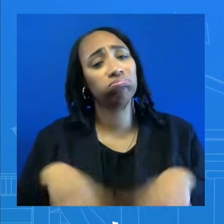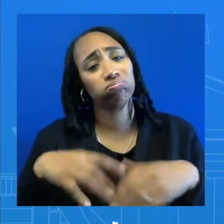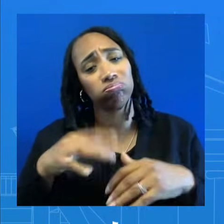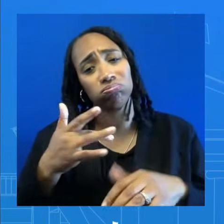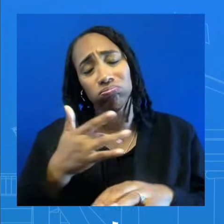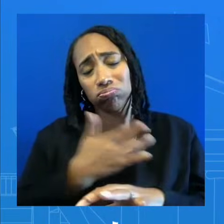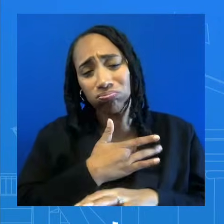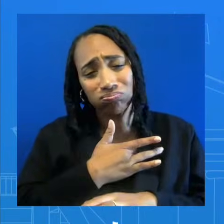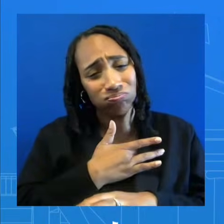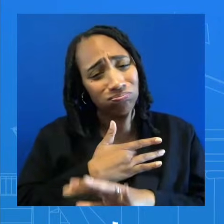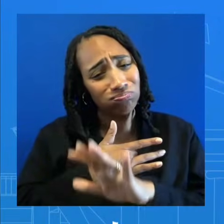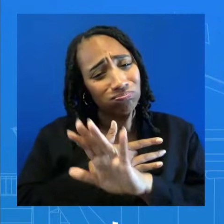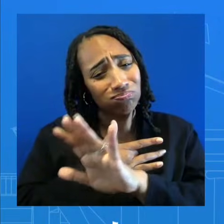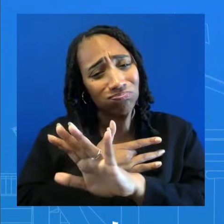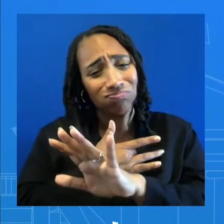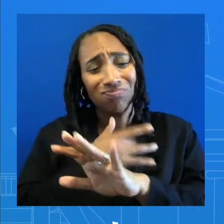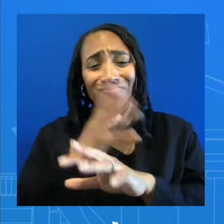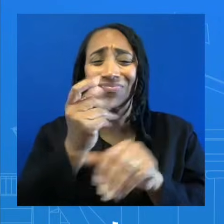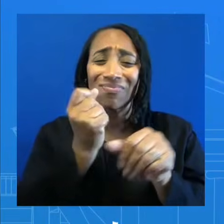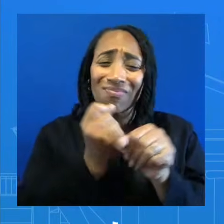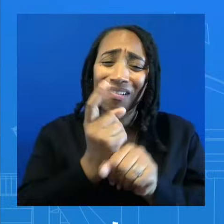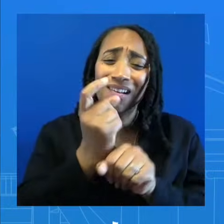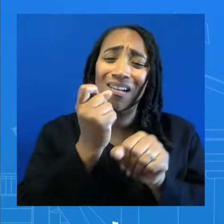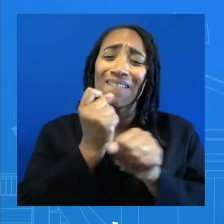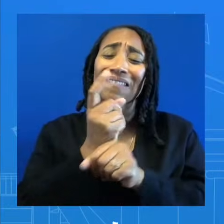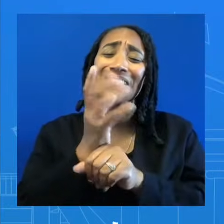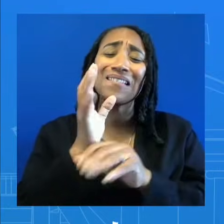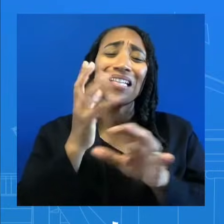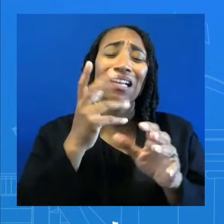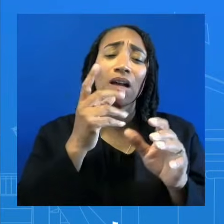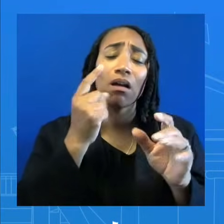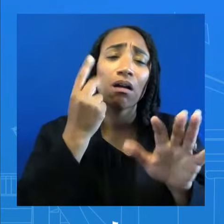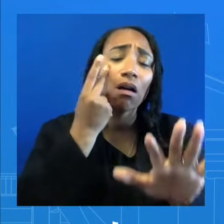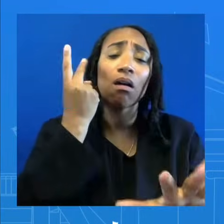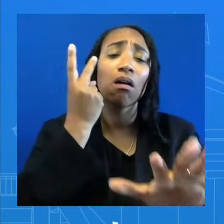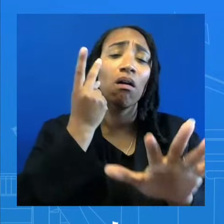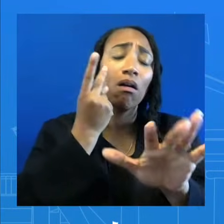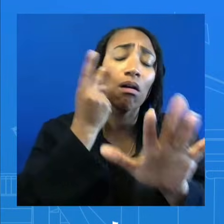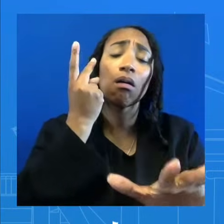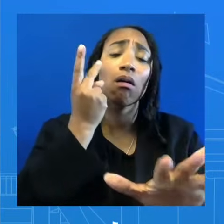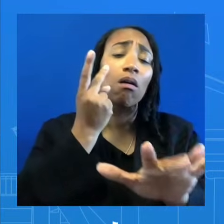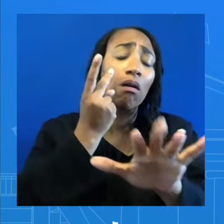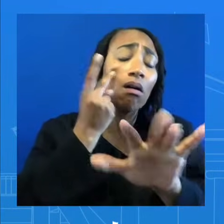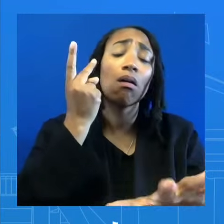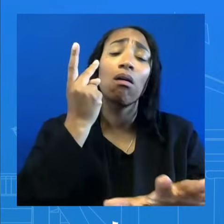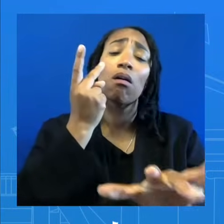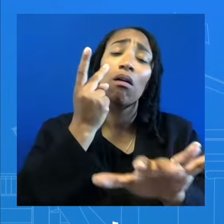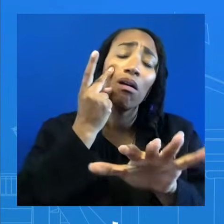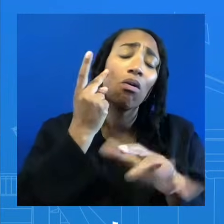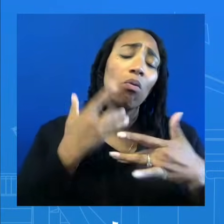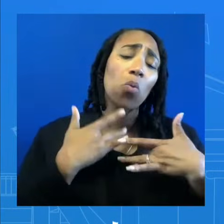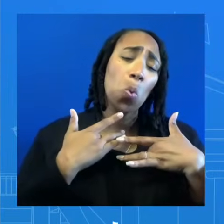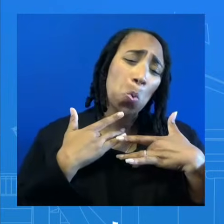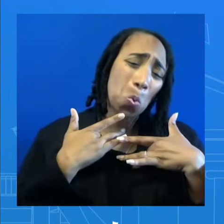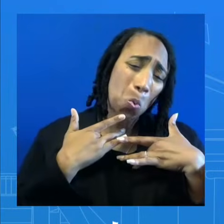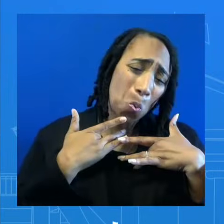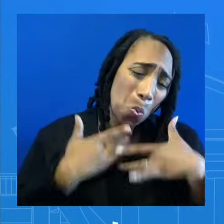dealing with a difficult moment, a difficult anniversary. And so, I know the president thinks about them